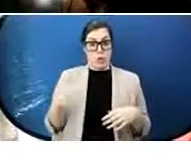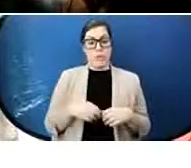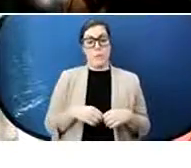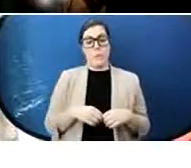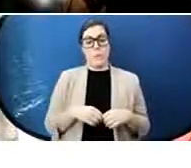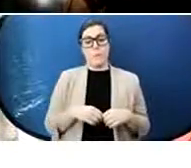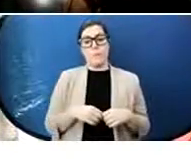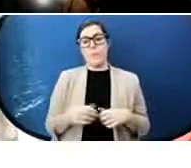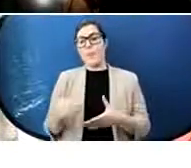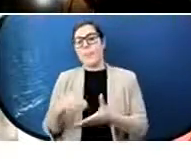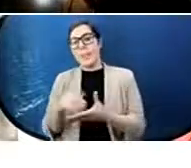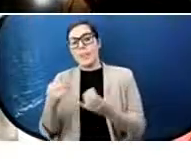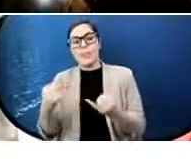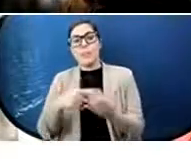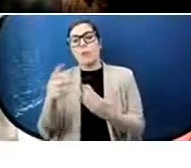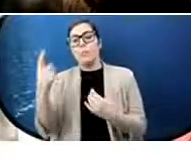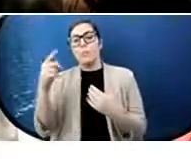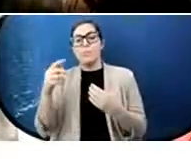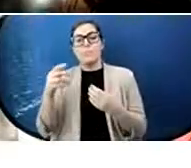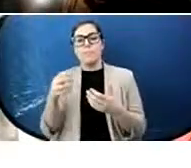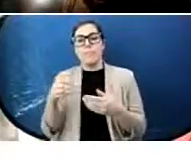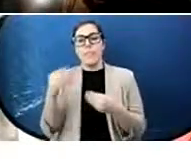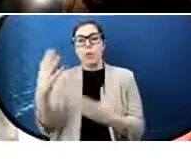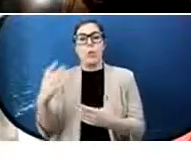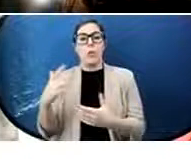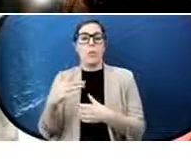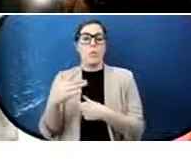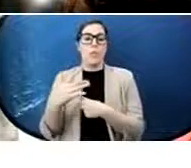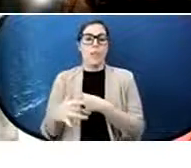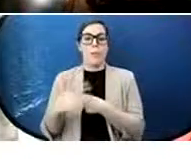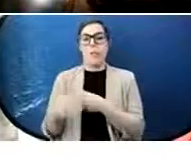for students who have limited to no international experience to learn about how to study abroad,